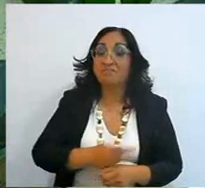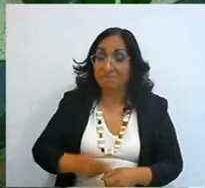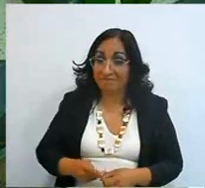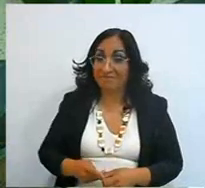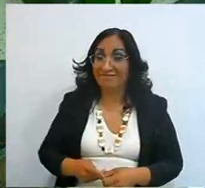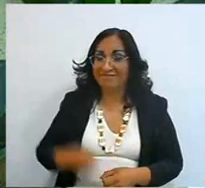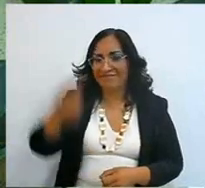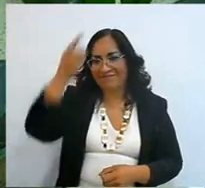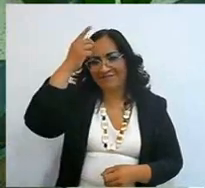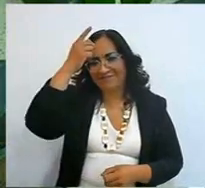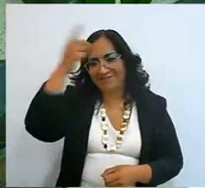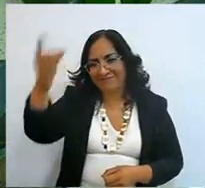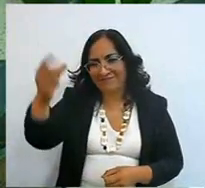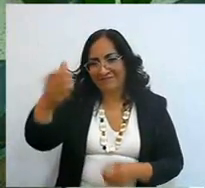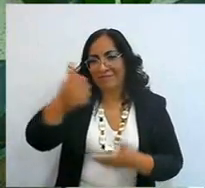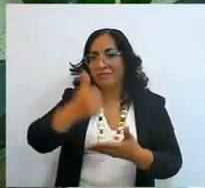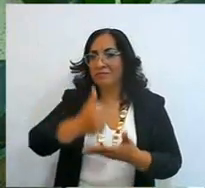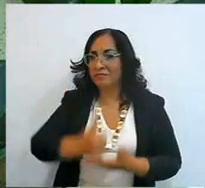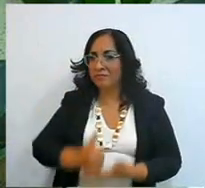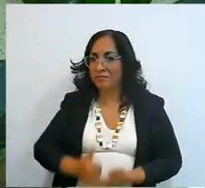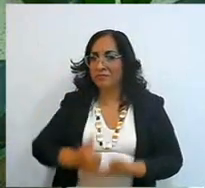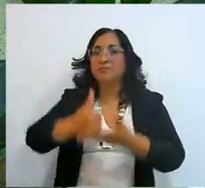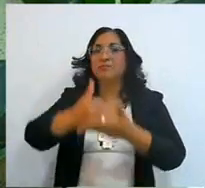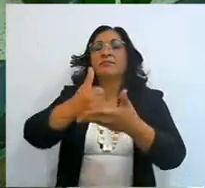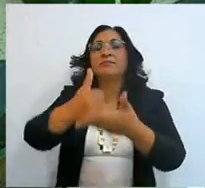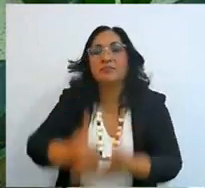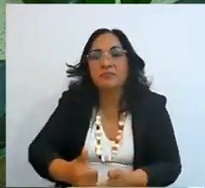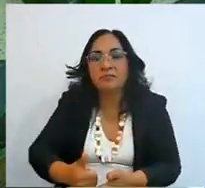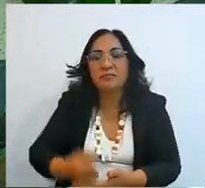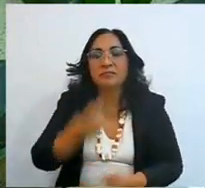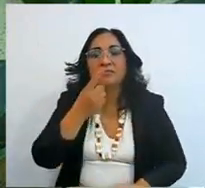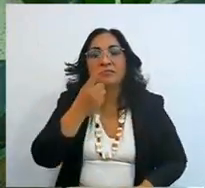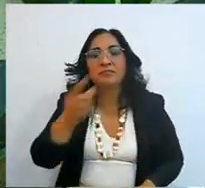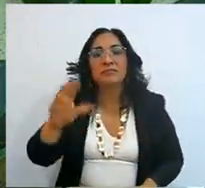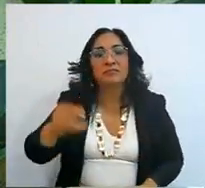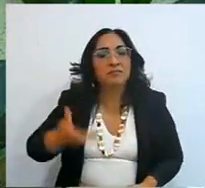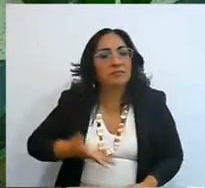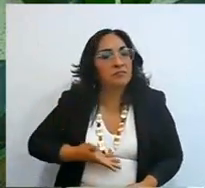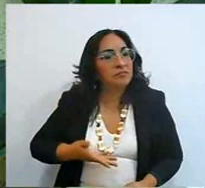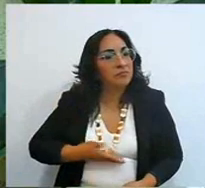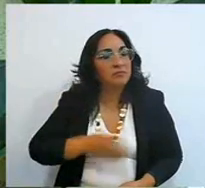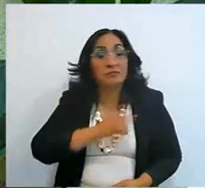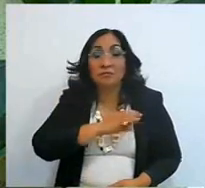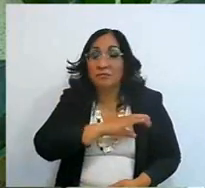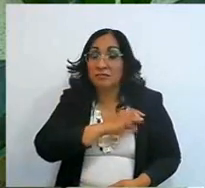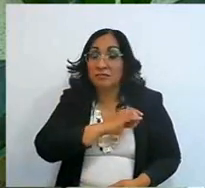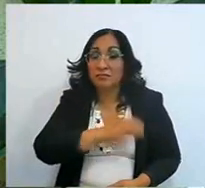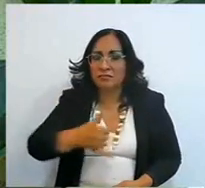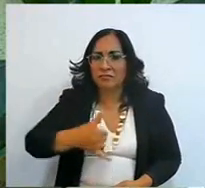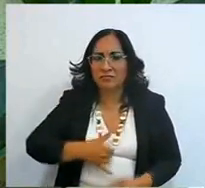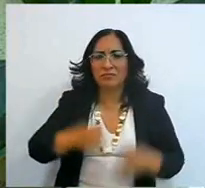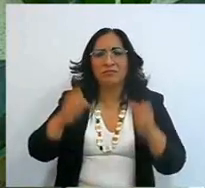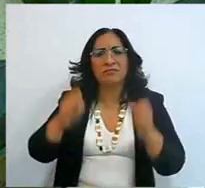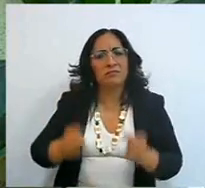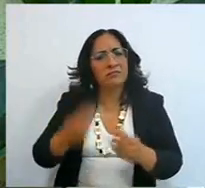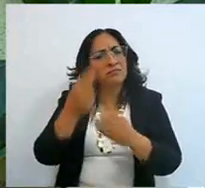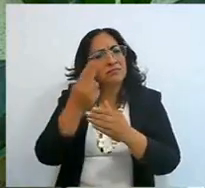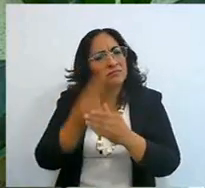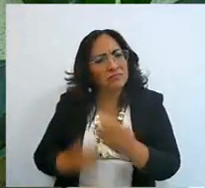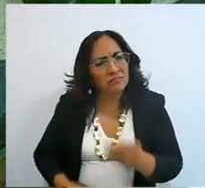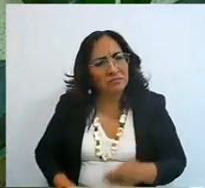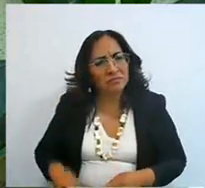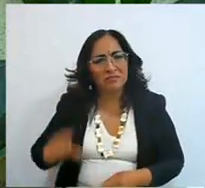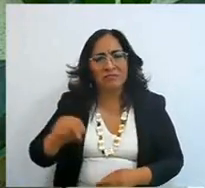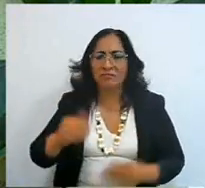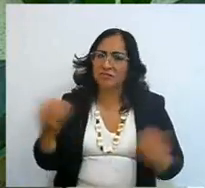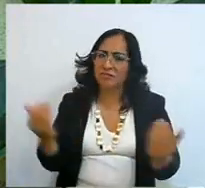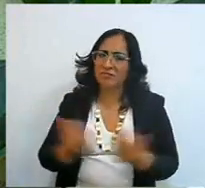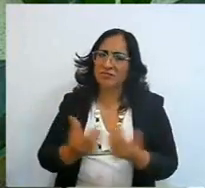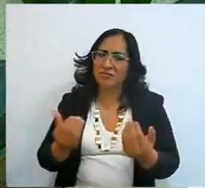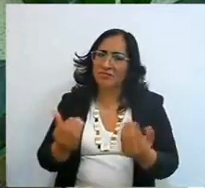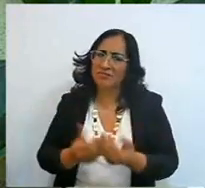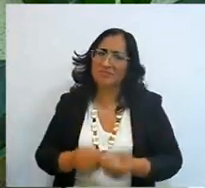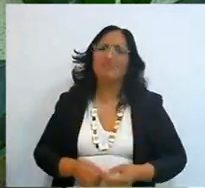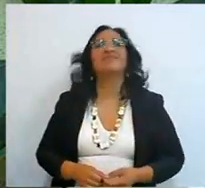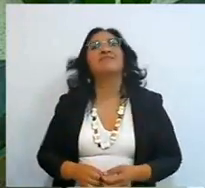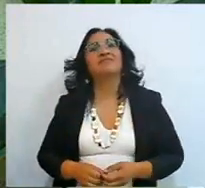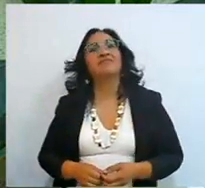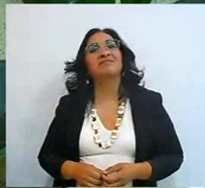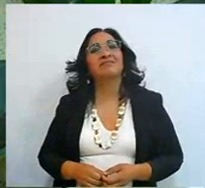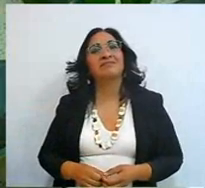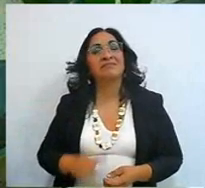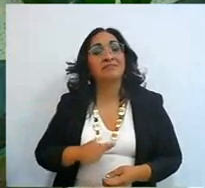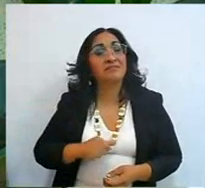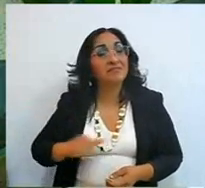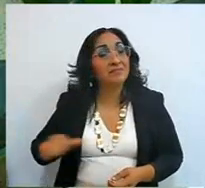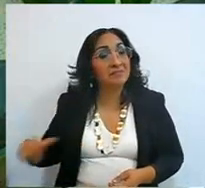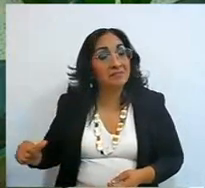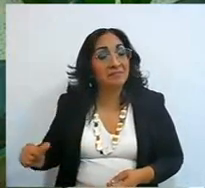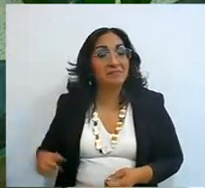and he tells you I'll help you, don't be afraid, I'm for you, don't pay attention, Araceli also said it today, and we've repeated it a lot,